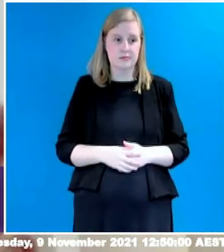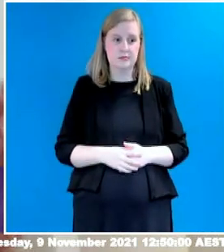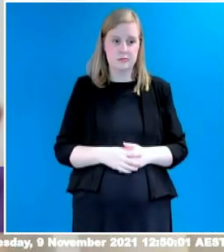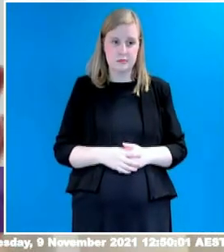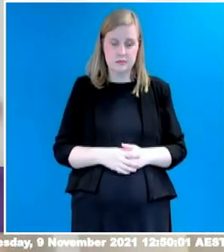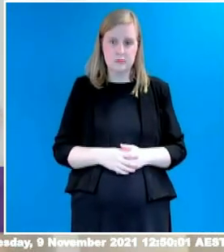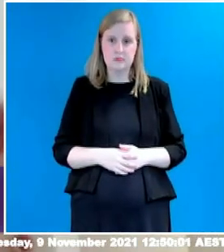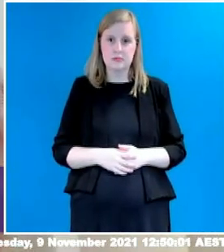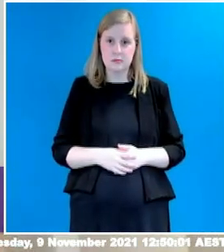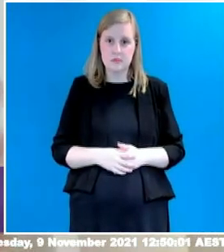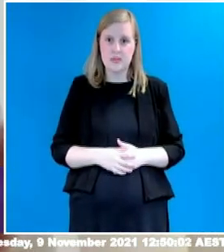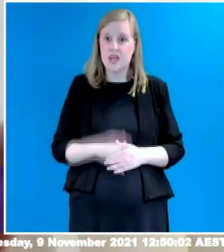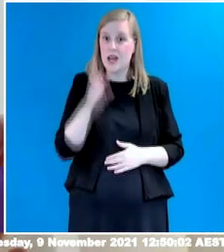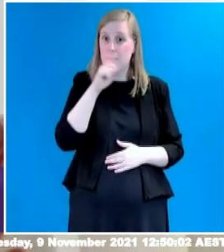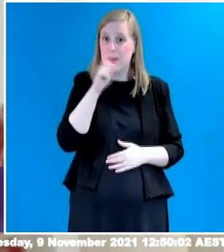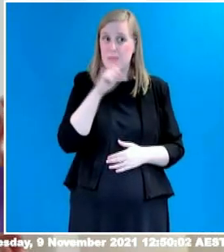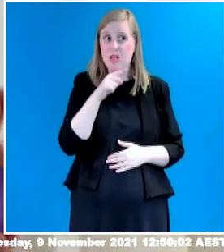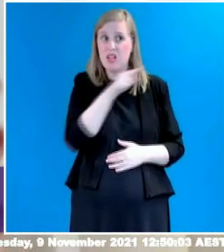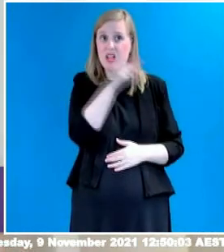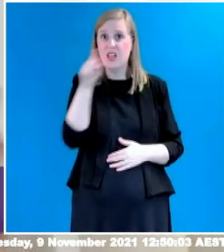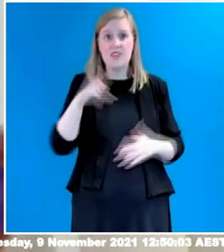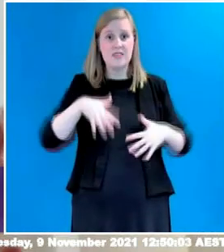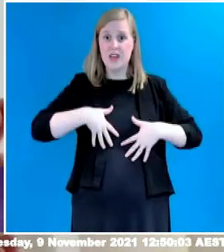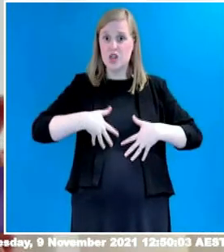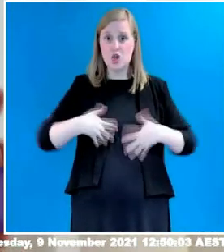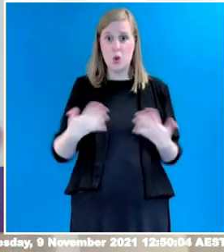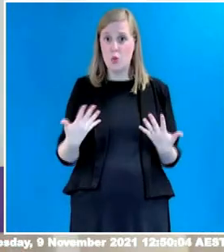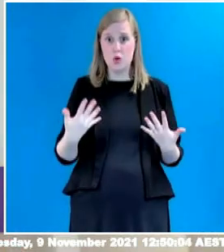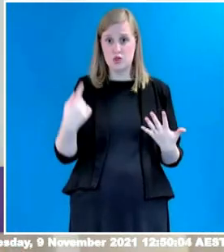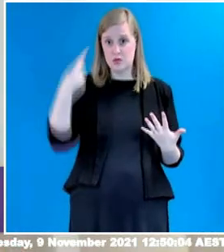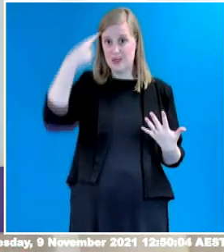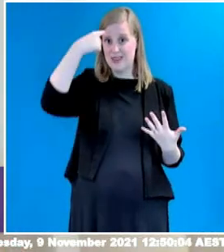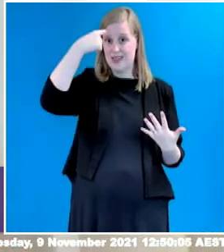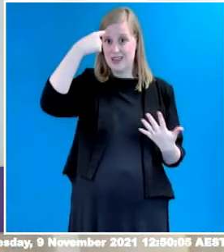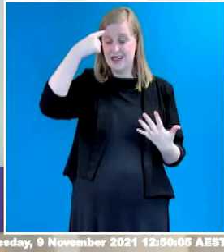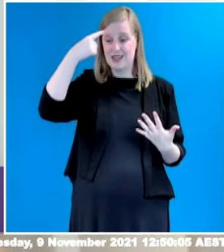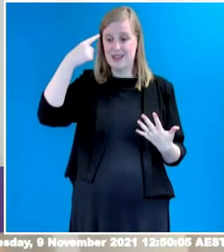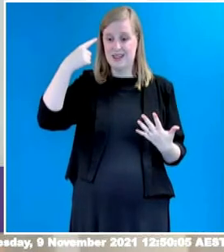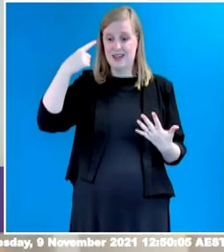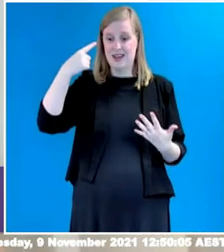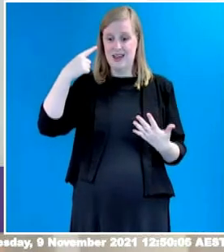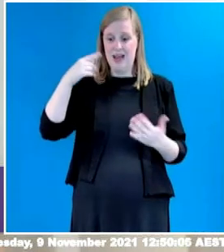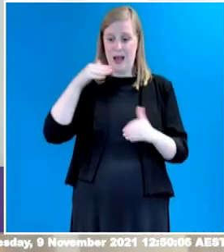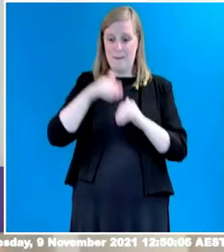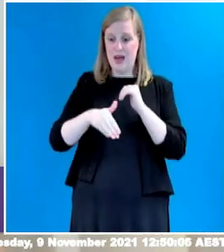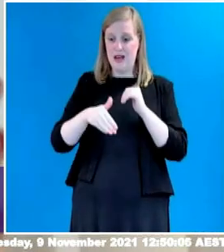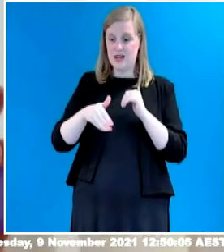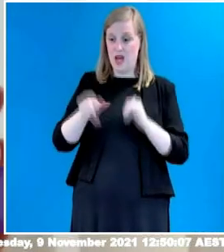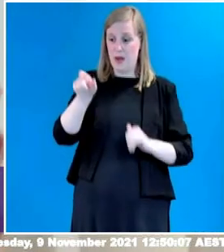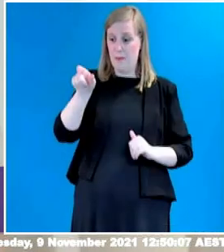People don't want to think that somebody who is potentially needing some